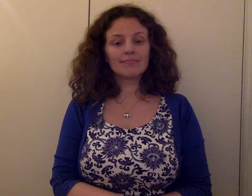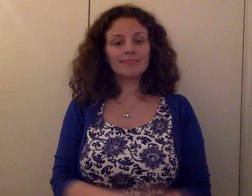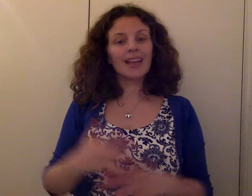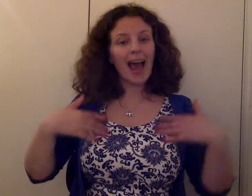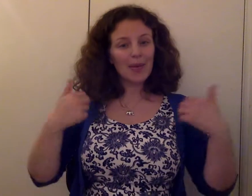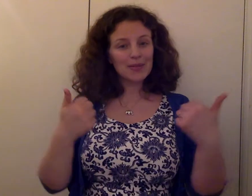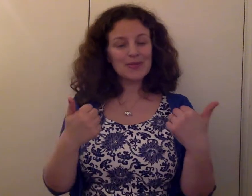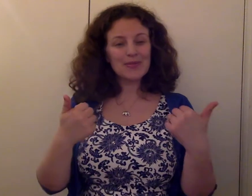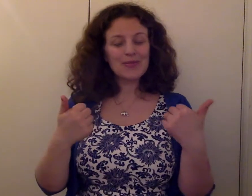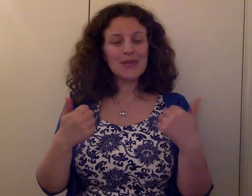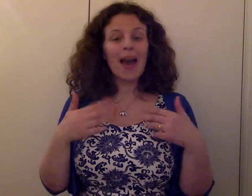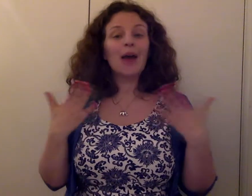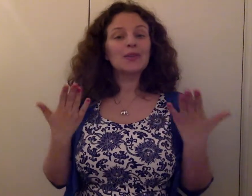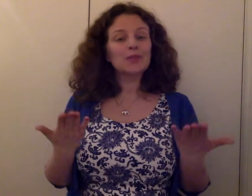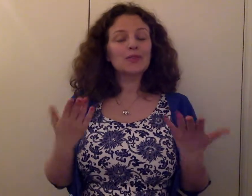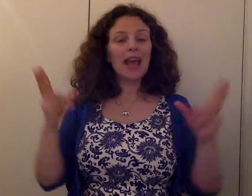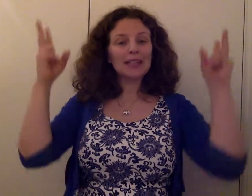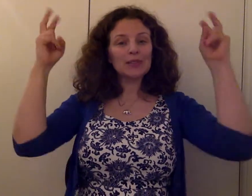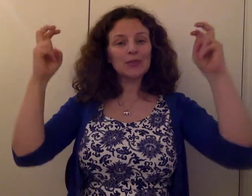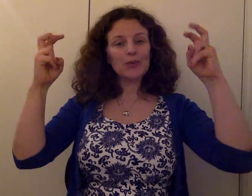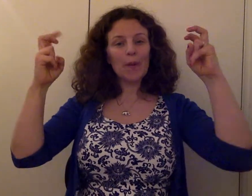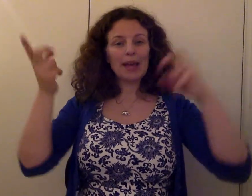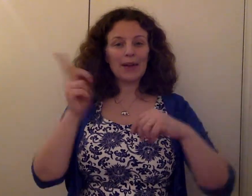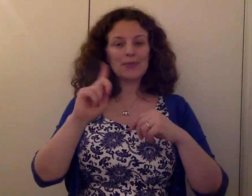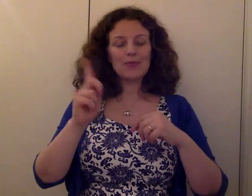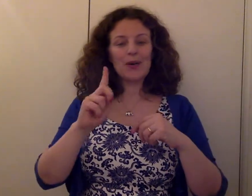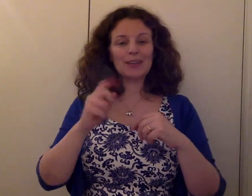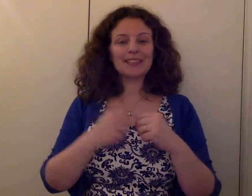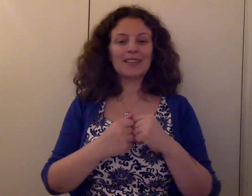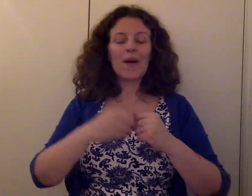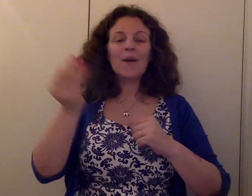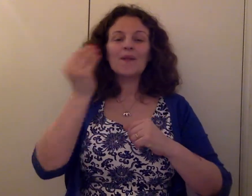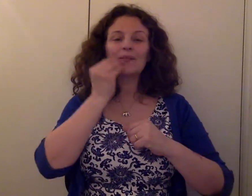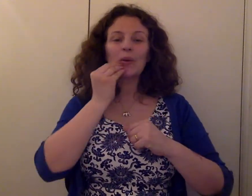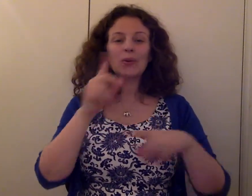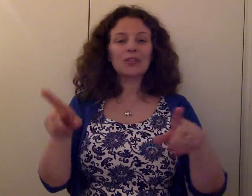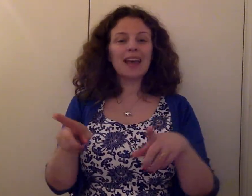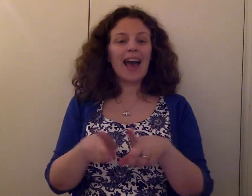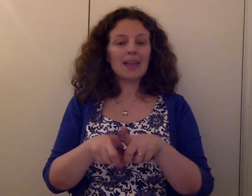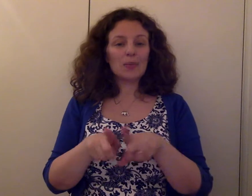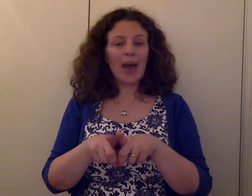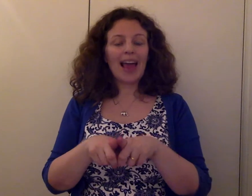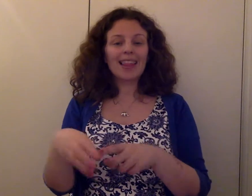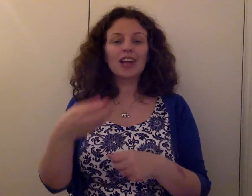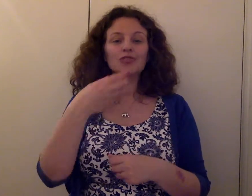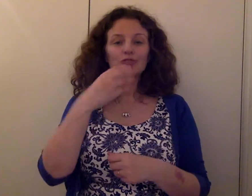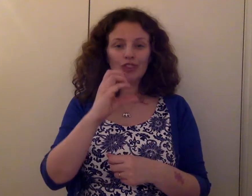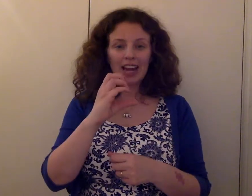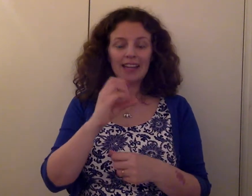How are you? Todays topic what? Food and Drink.